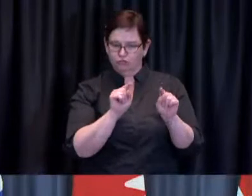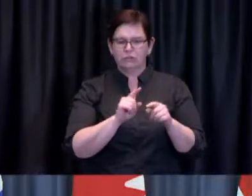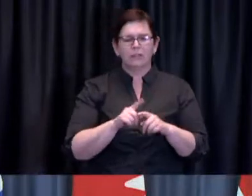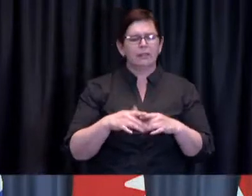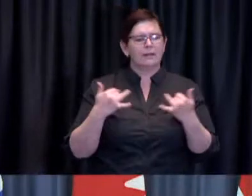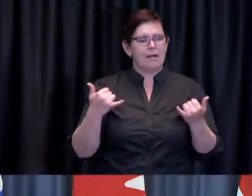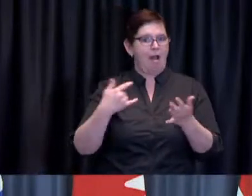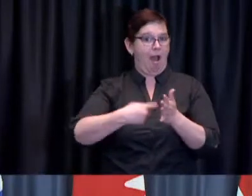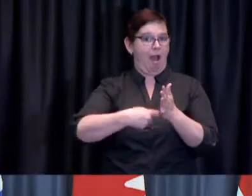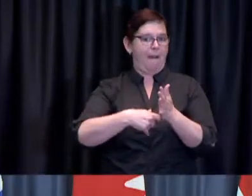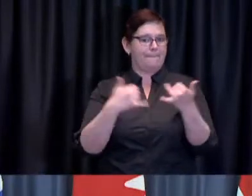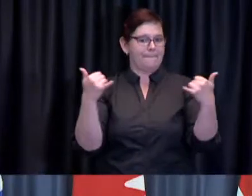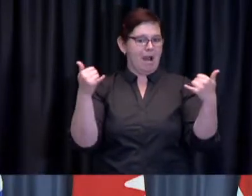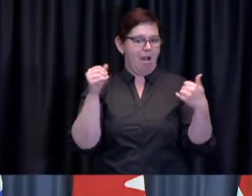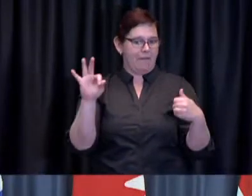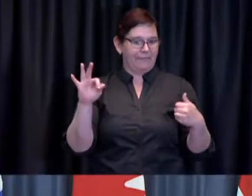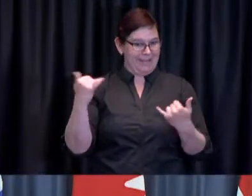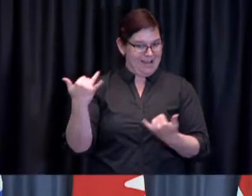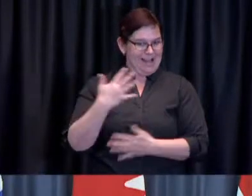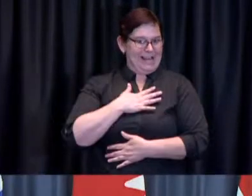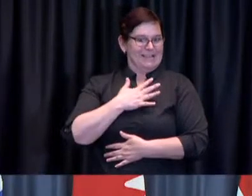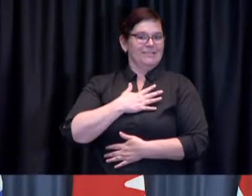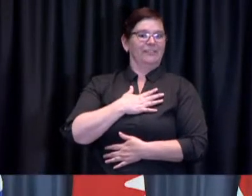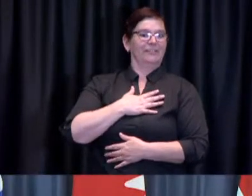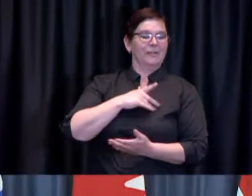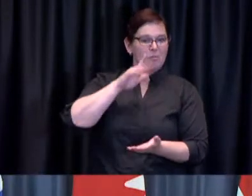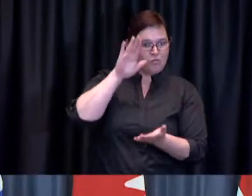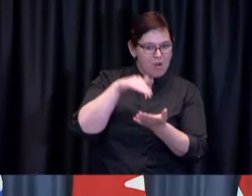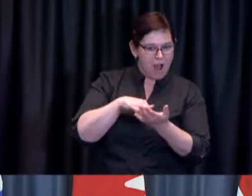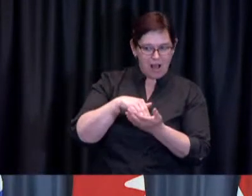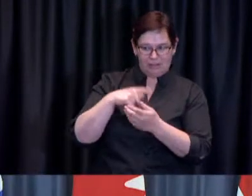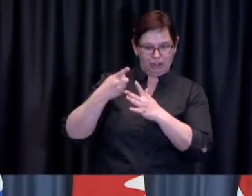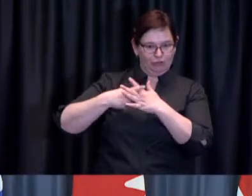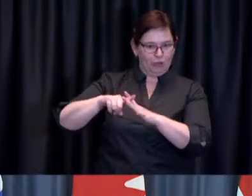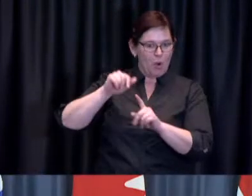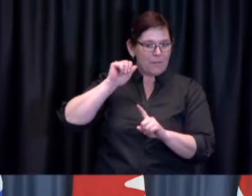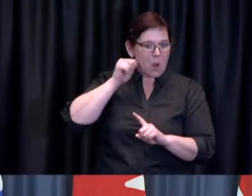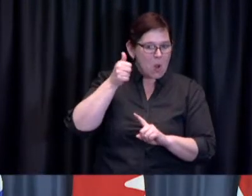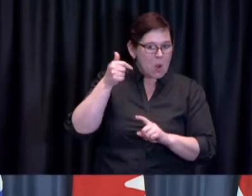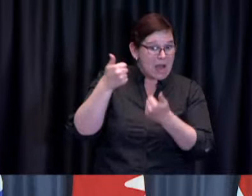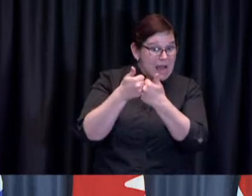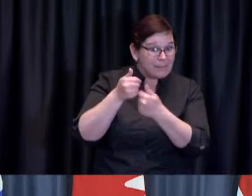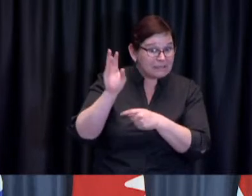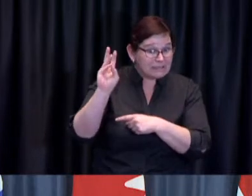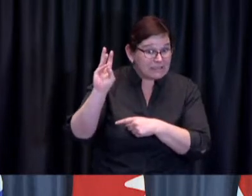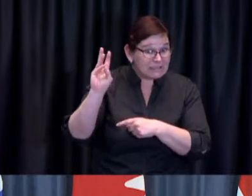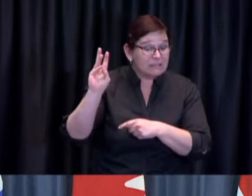Canadians starting up tomorrow game six if it gets that far in Montreal there could be up to 2,500